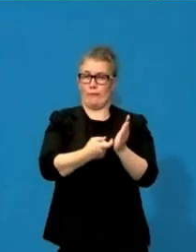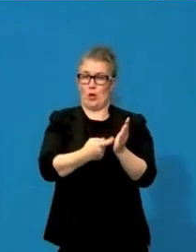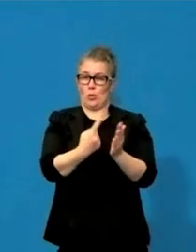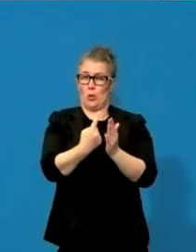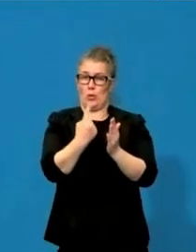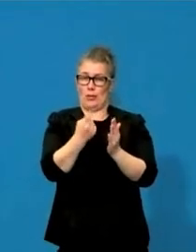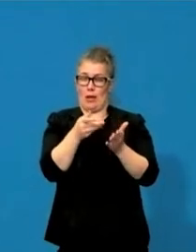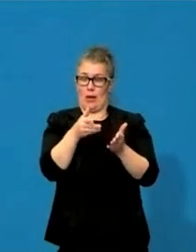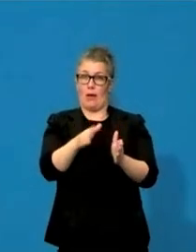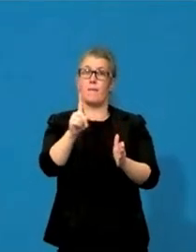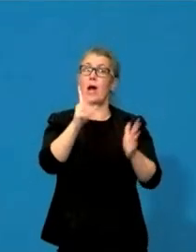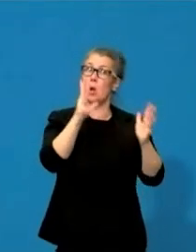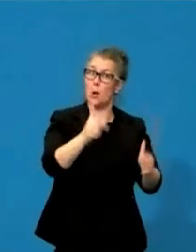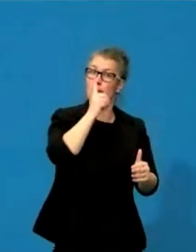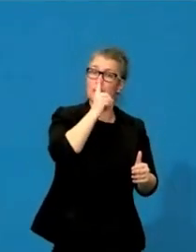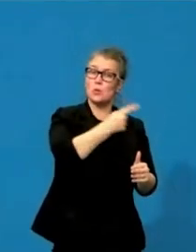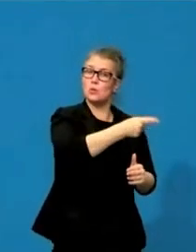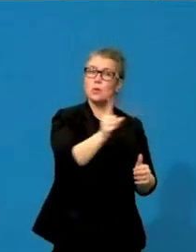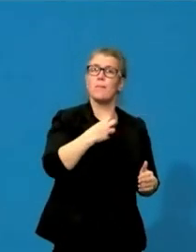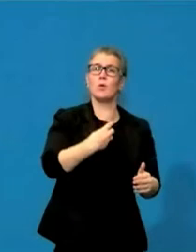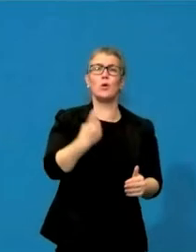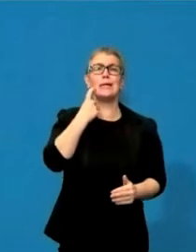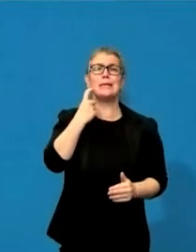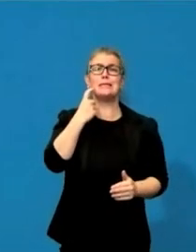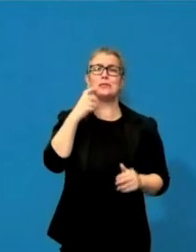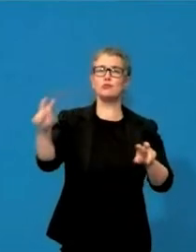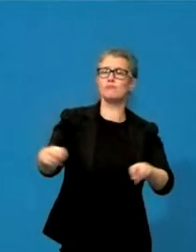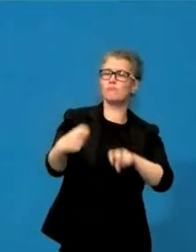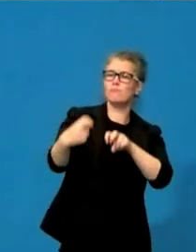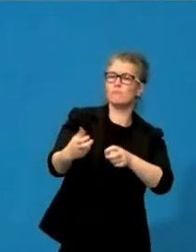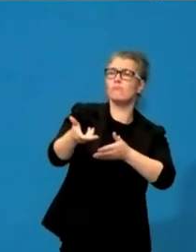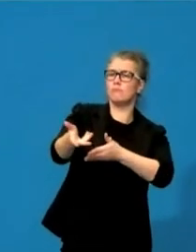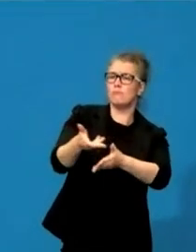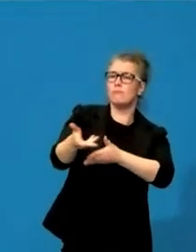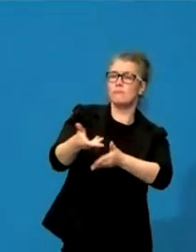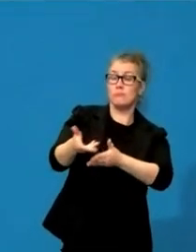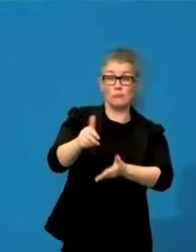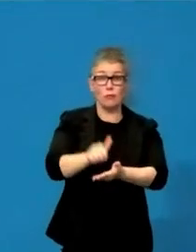community, it's easier for them to sit down face-to-face to talk to someone, isn't it?